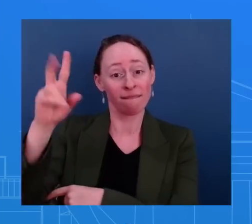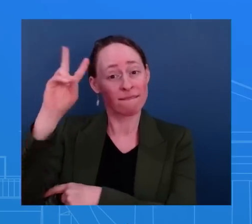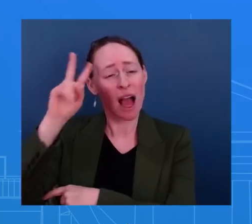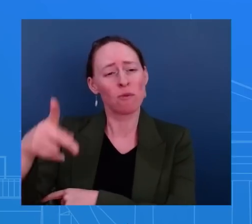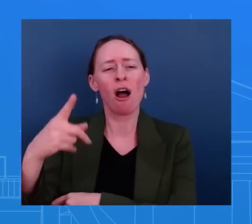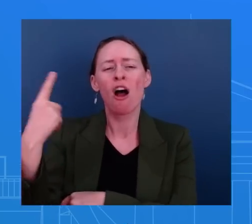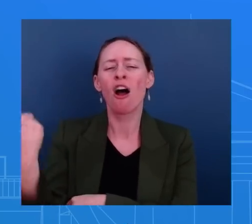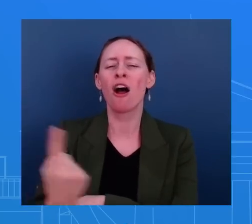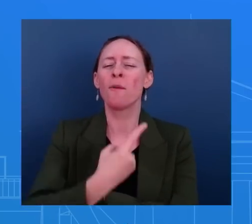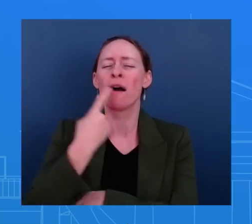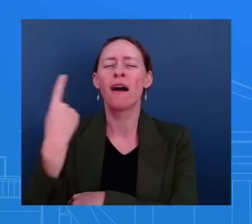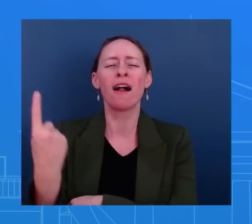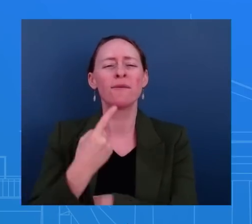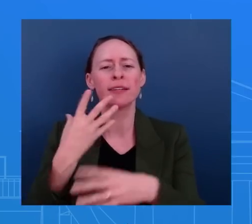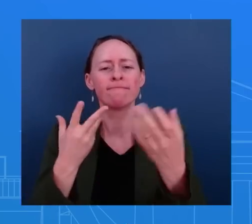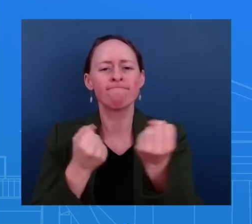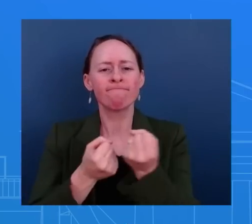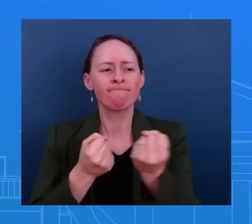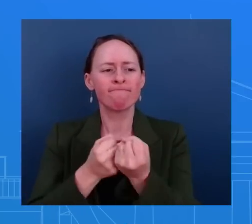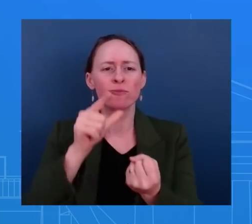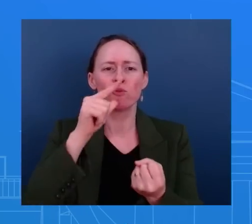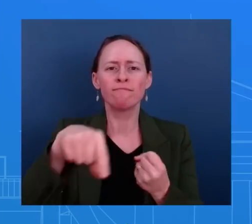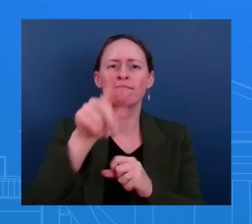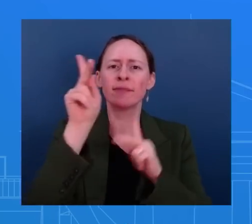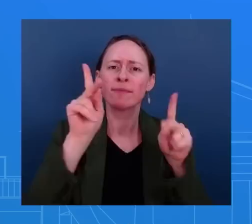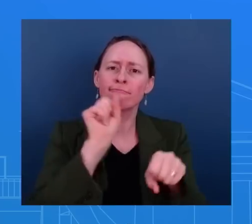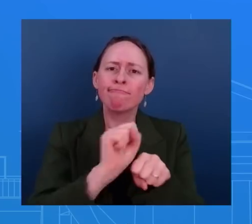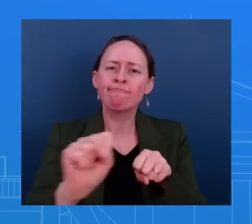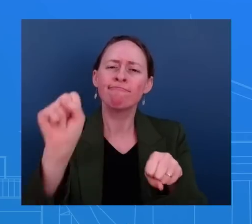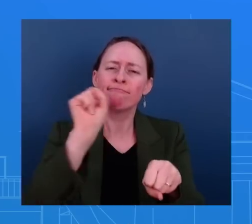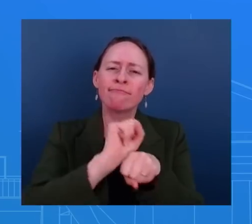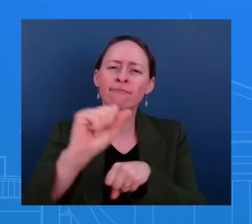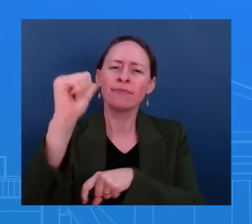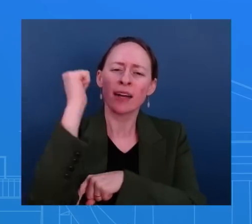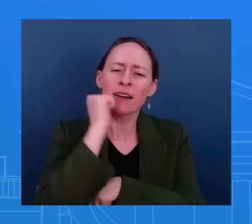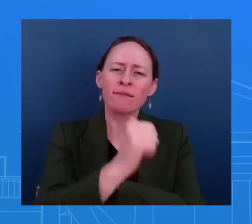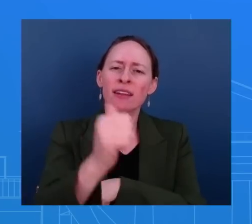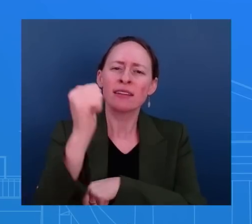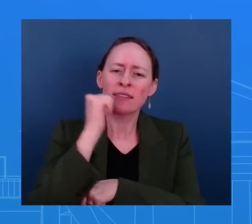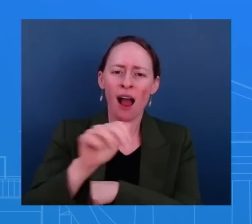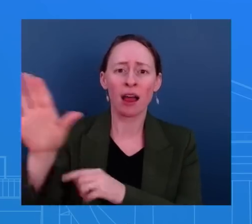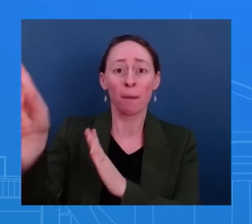and you see that in the policies that they put forward. Everything that we have put forward --